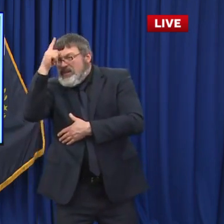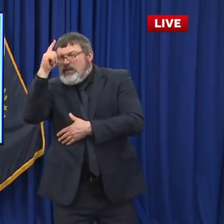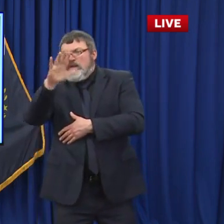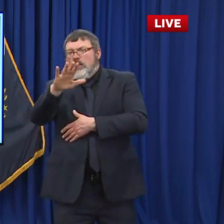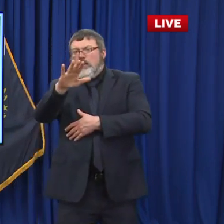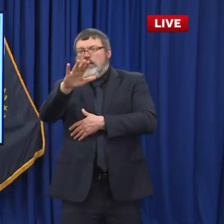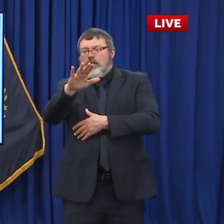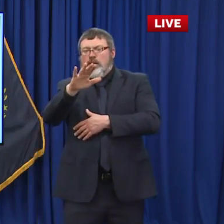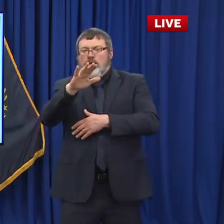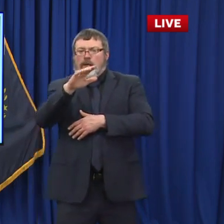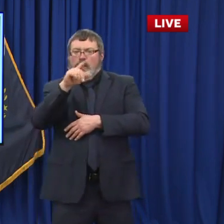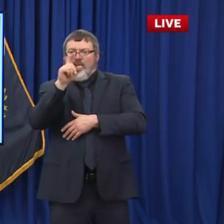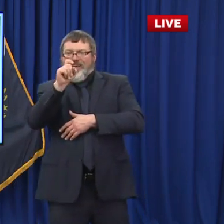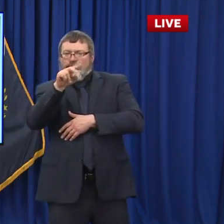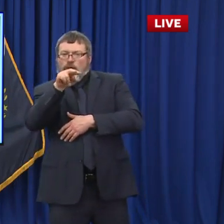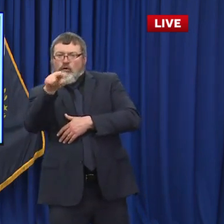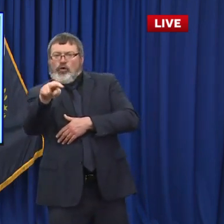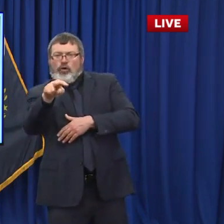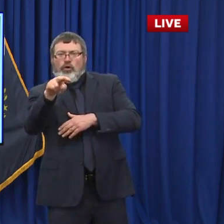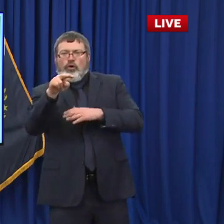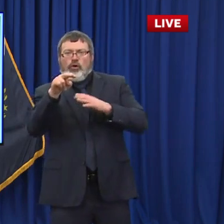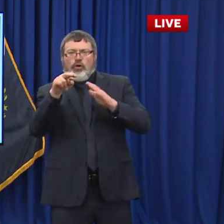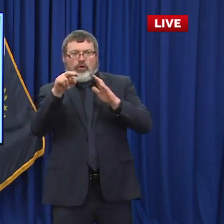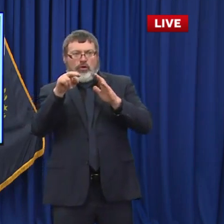WE TAKE EVERYBODY GETS THEIR PRO RATA SHARE BY STATE.